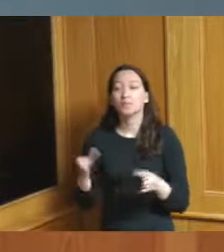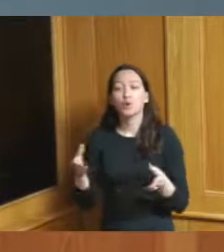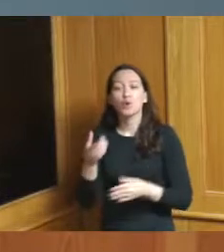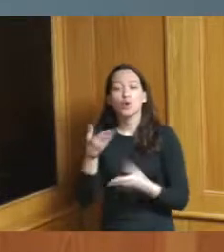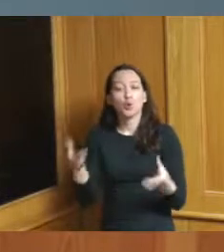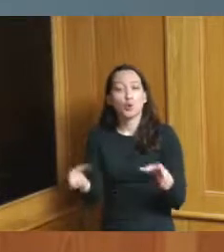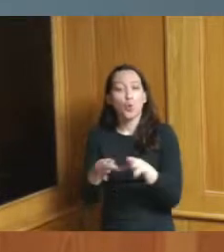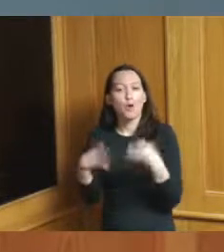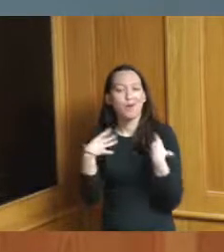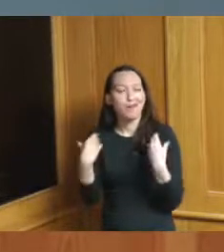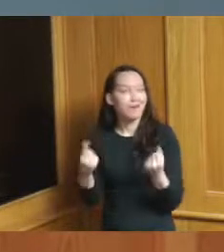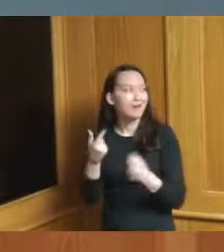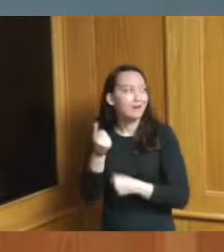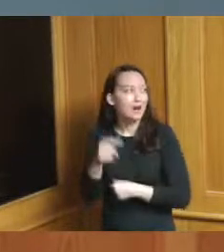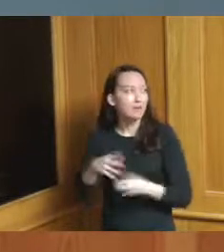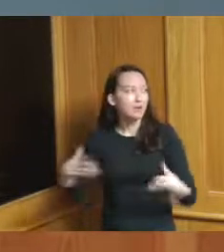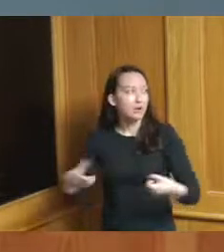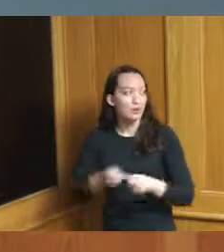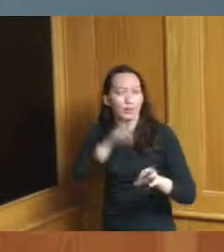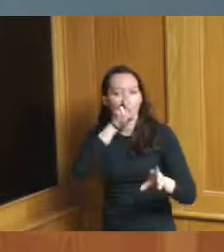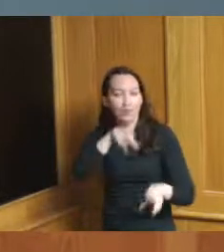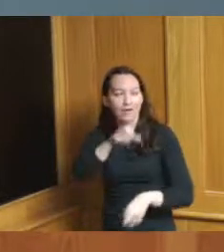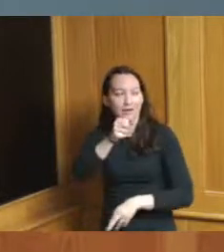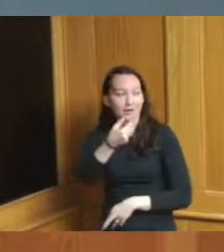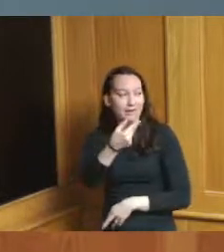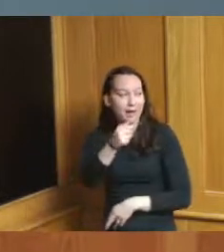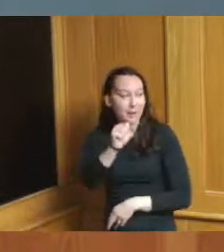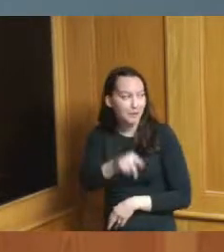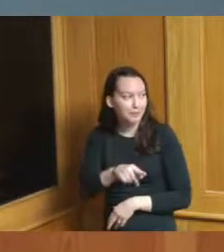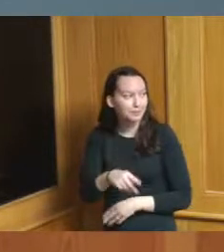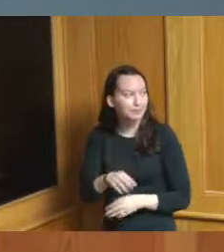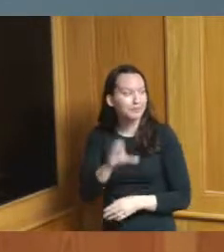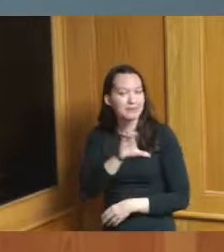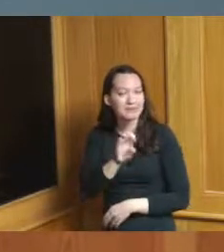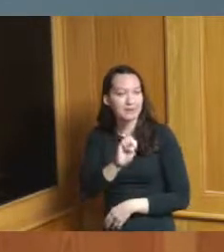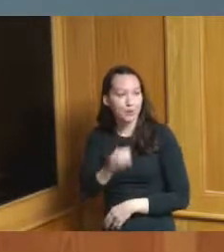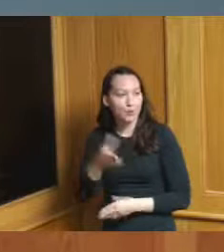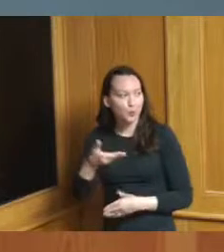comprehensive report Renee Mahaffey Harris who is the CEO welcome